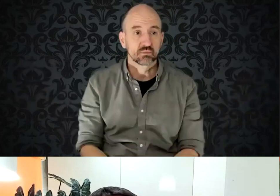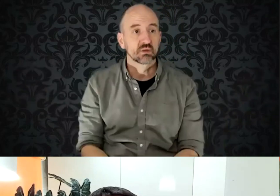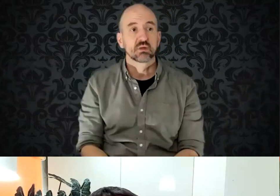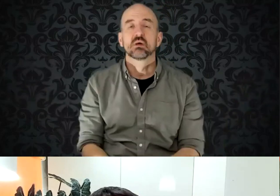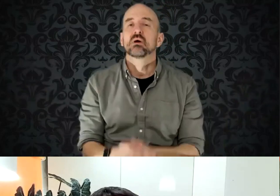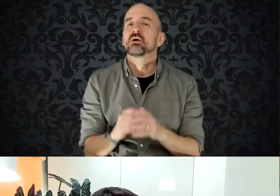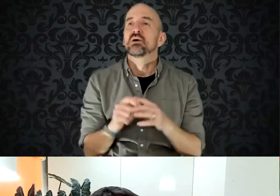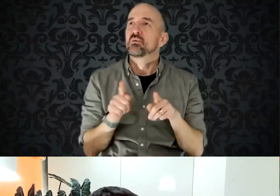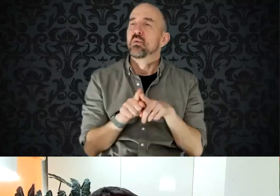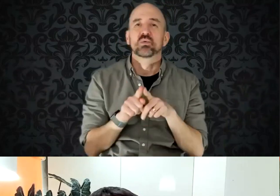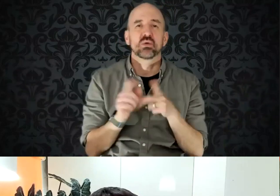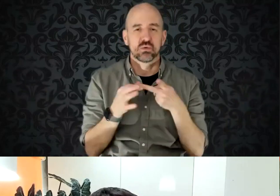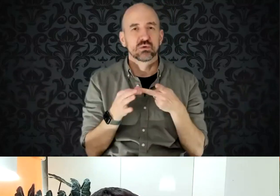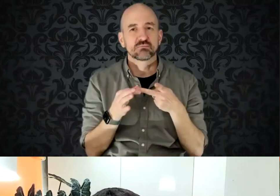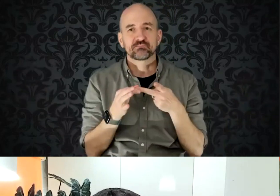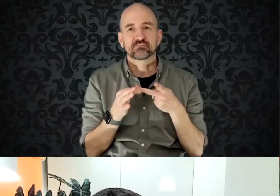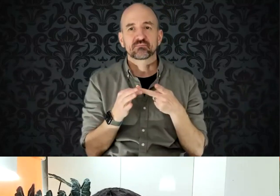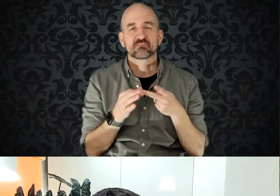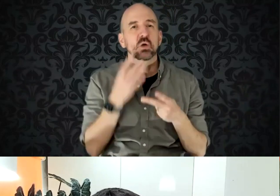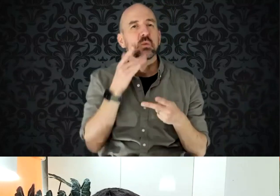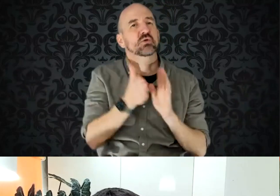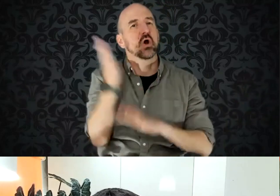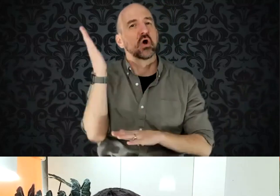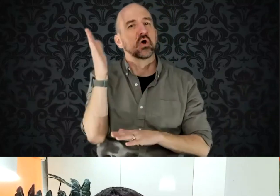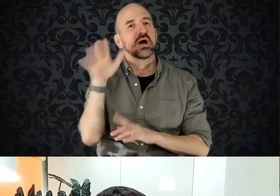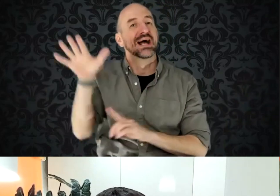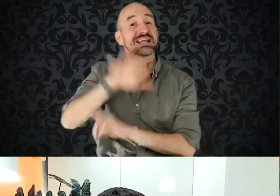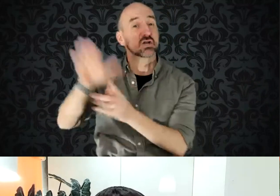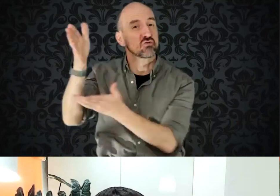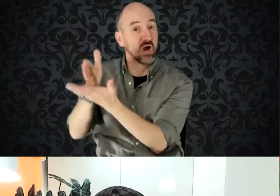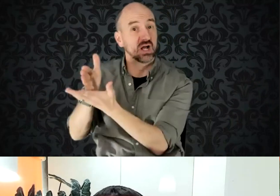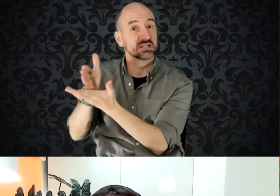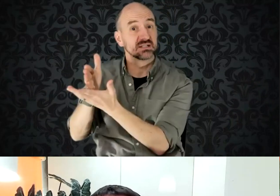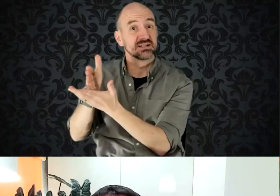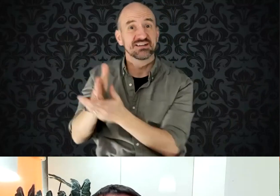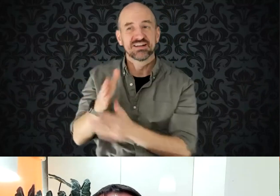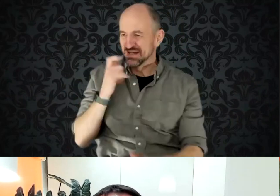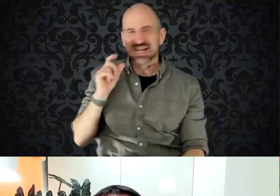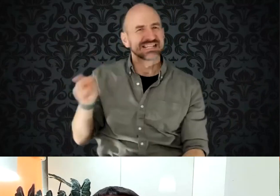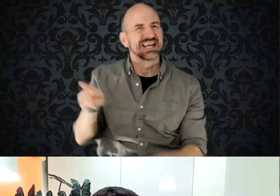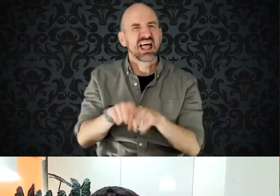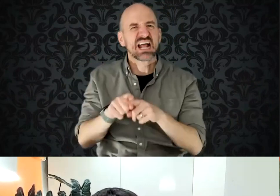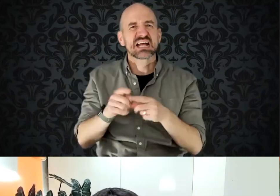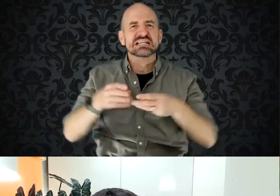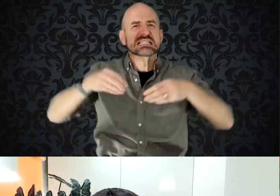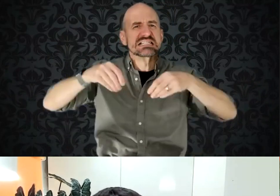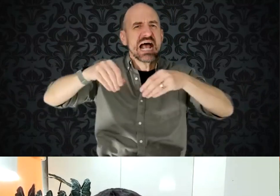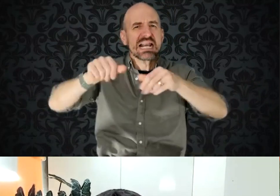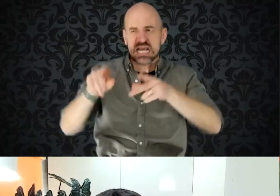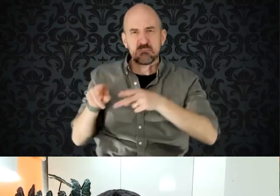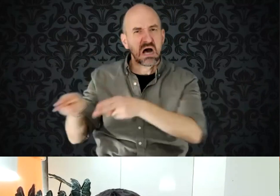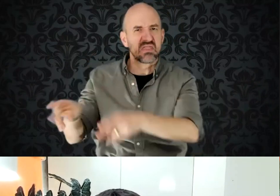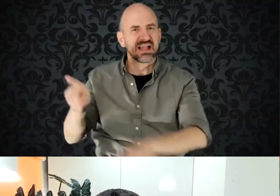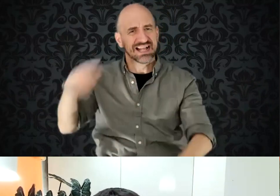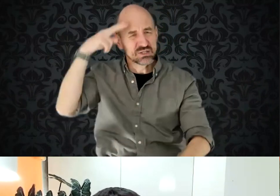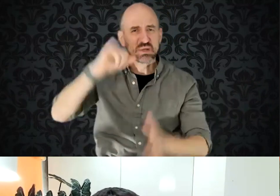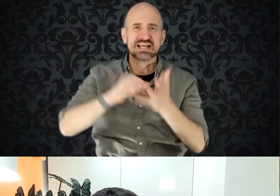have to go for black. It comes in